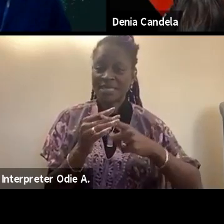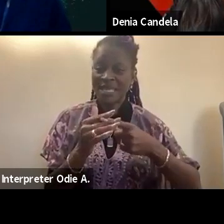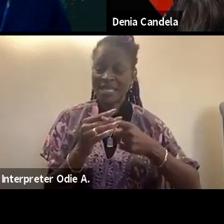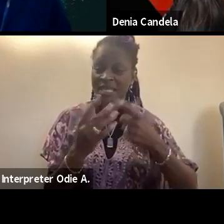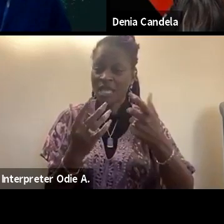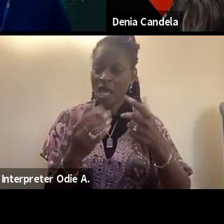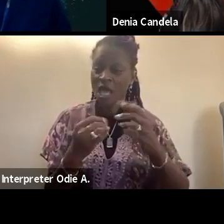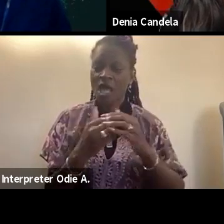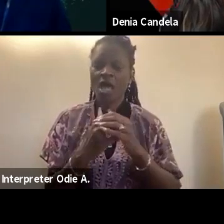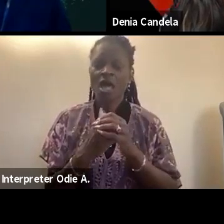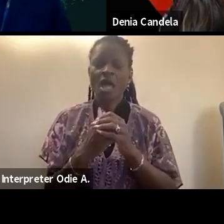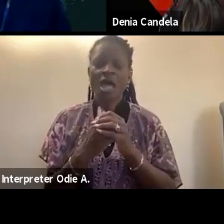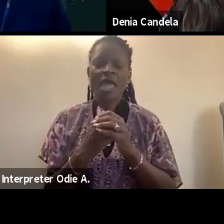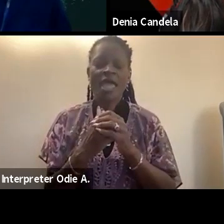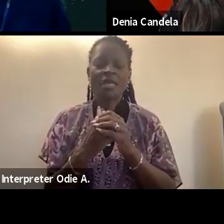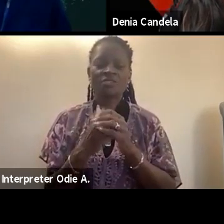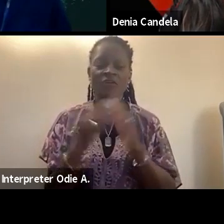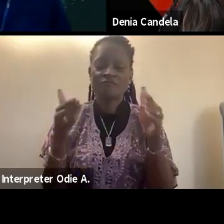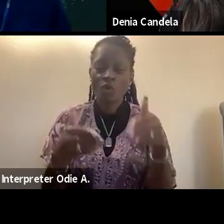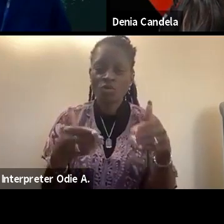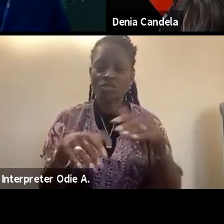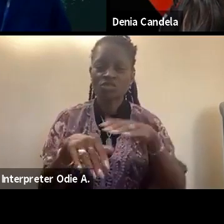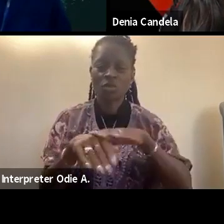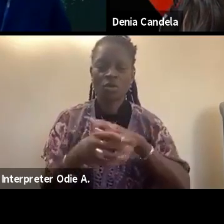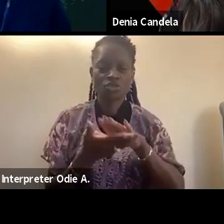and really focusing right now on the schools and that could be